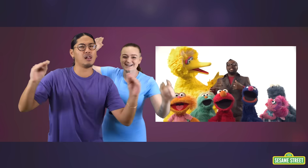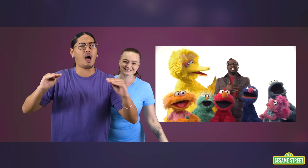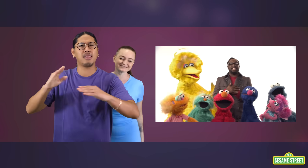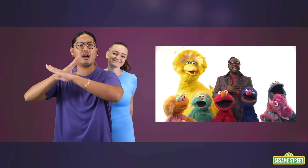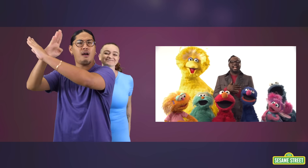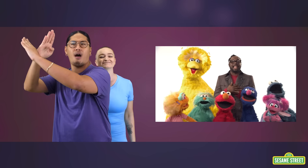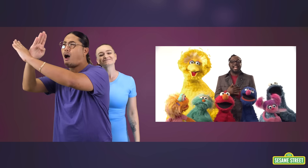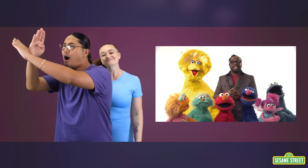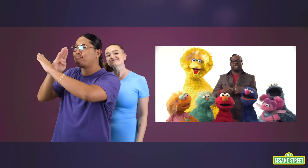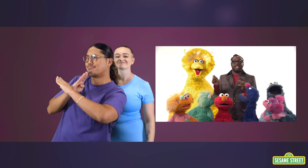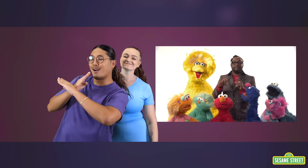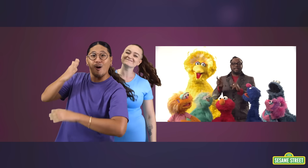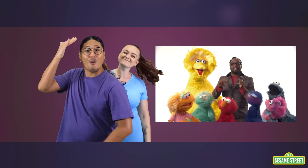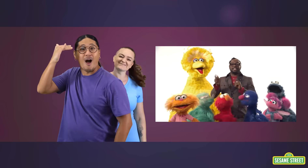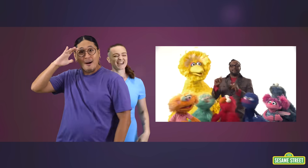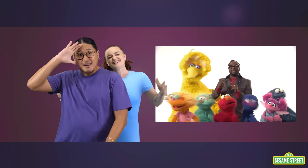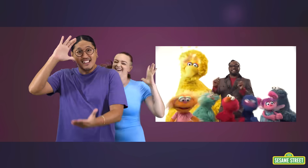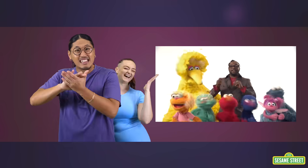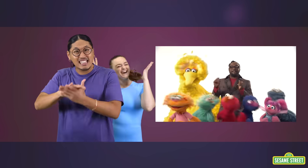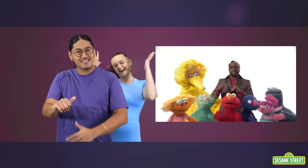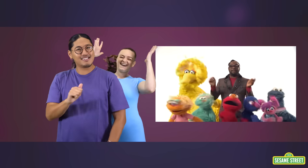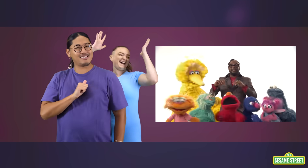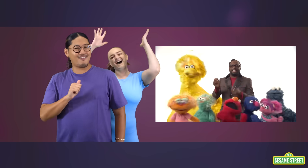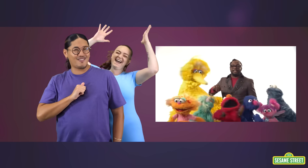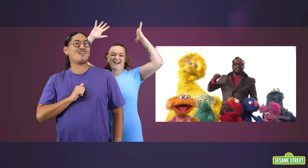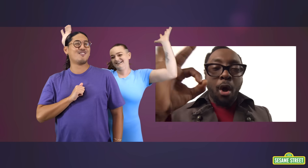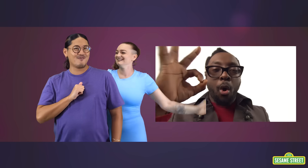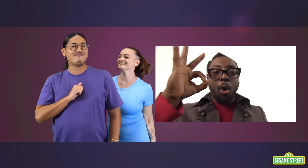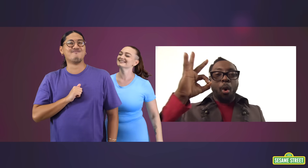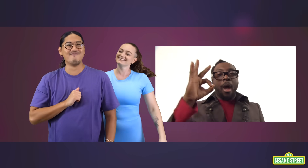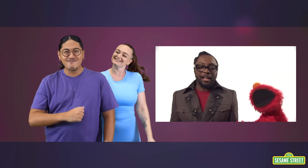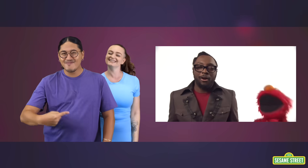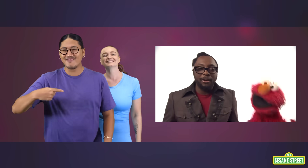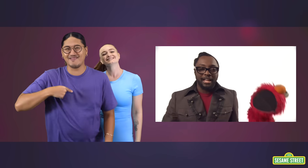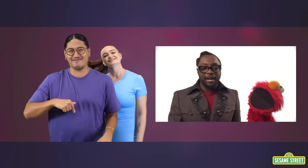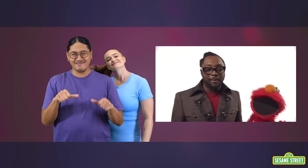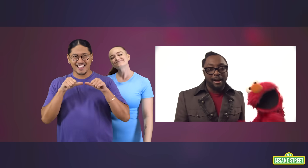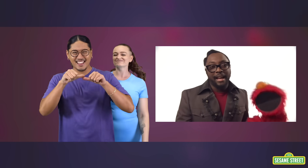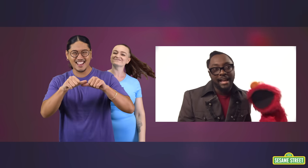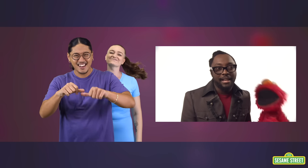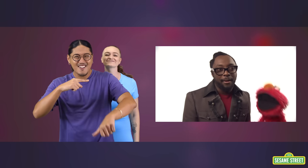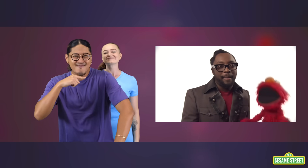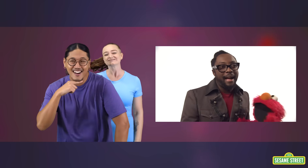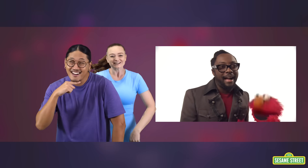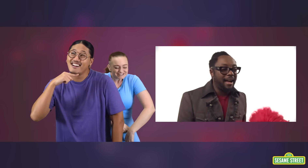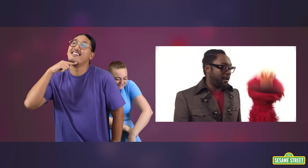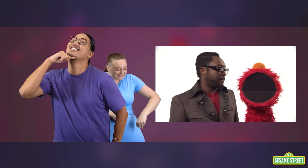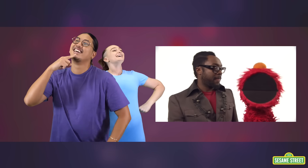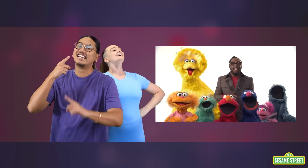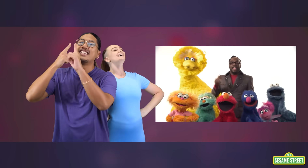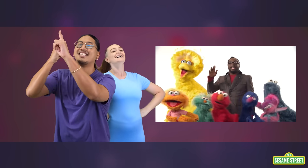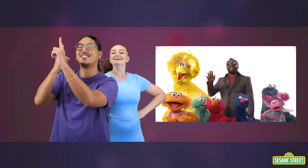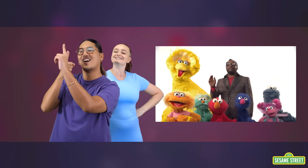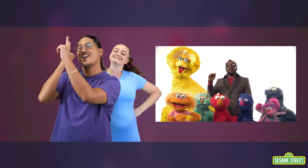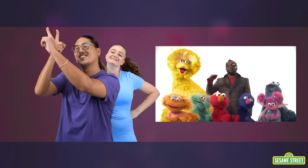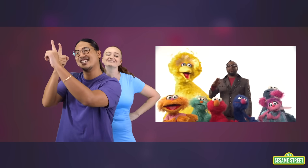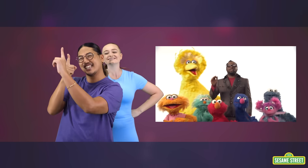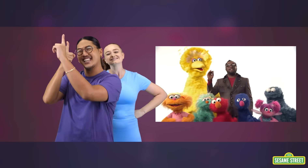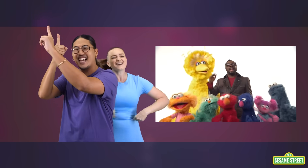There's nothing I can't achieve Because in myself I believe in Oh, gonna hold my head up high High Keep on reaching high